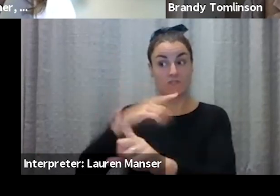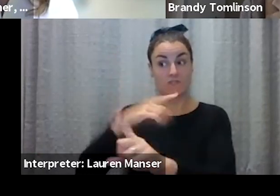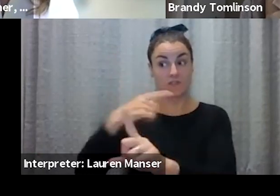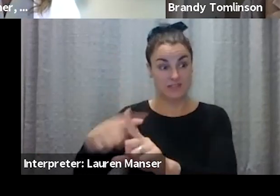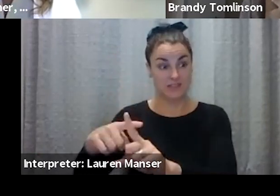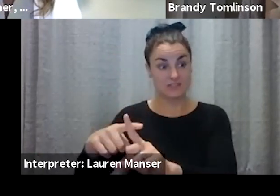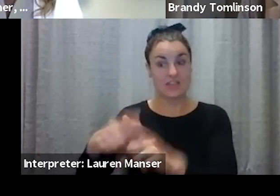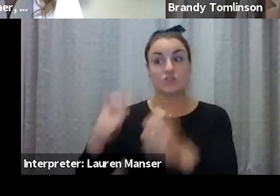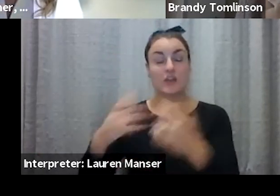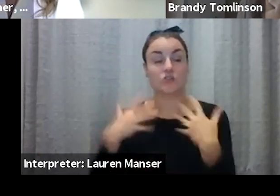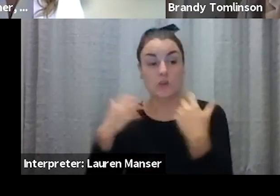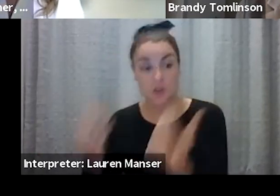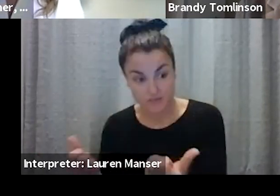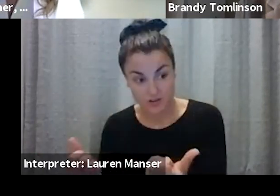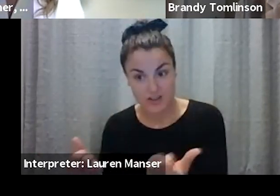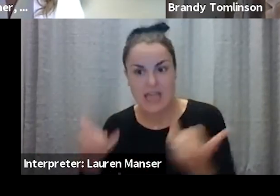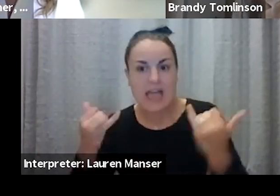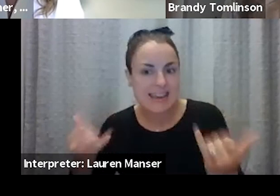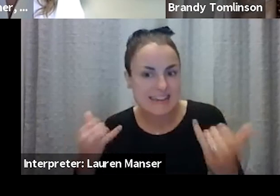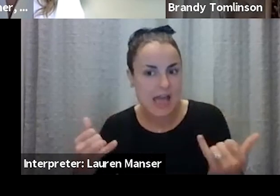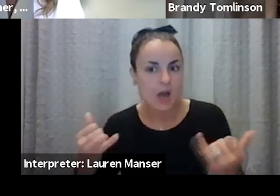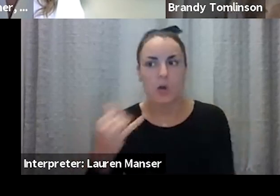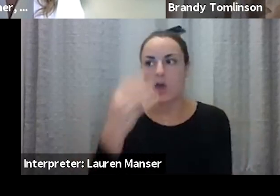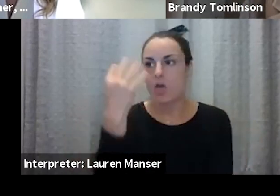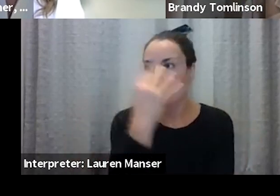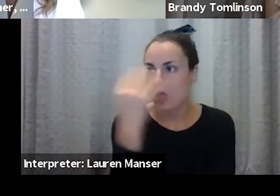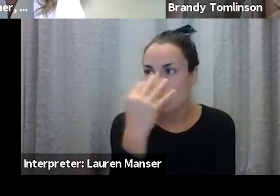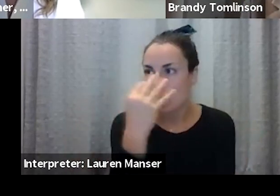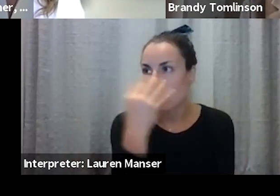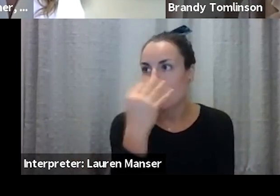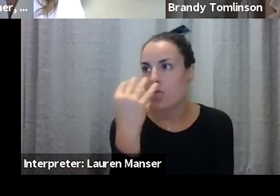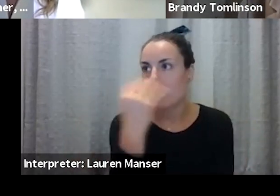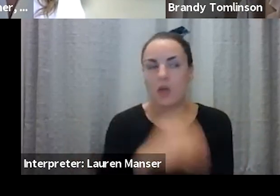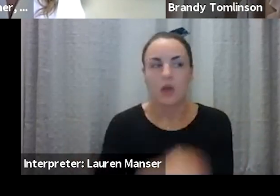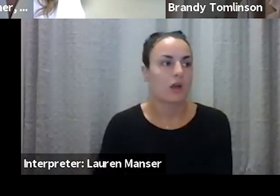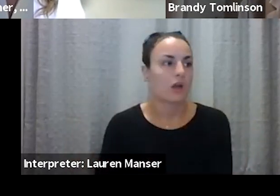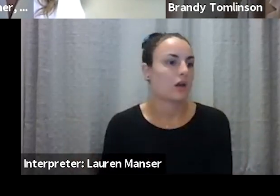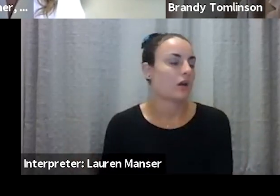things that they don't know enough about, that they're still kind of undergoing some,